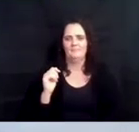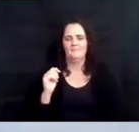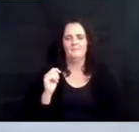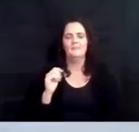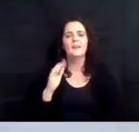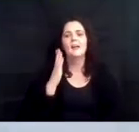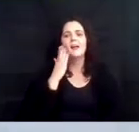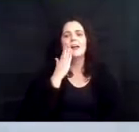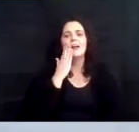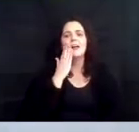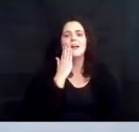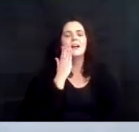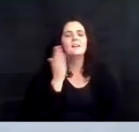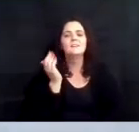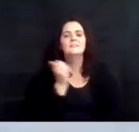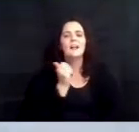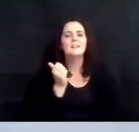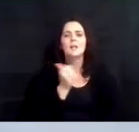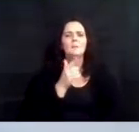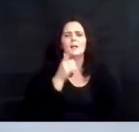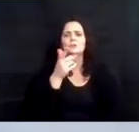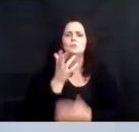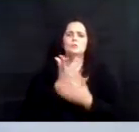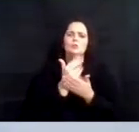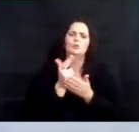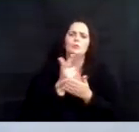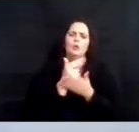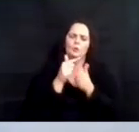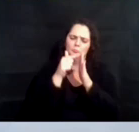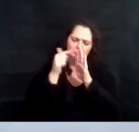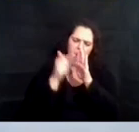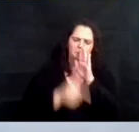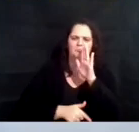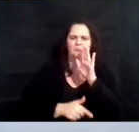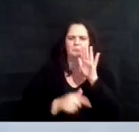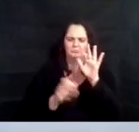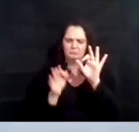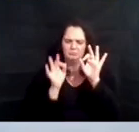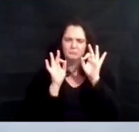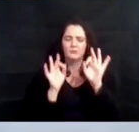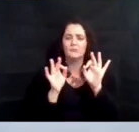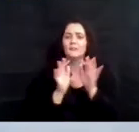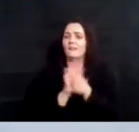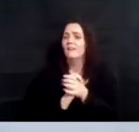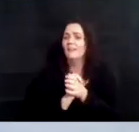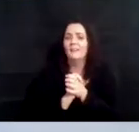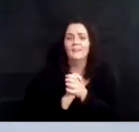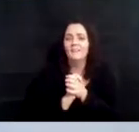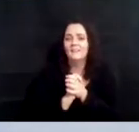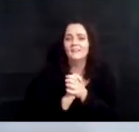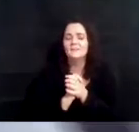much detail, you don't have to be extraordinarily detailed with your drawing here but if you have the Kentridge handy and I'm actually gonna